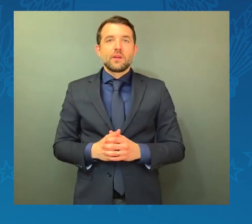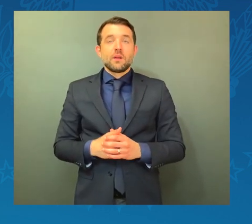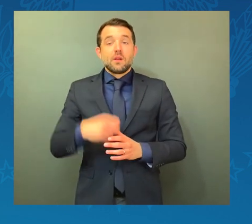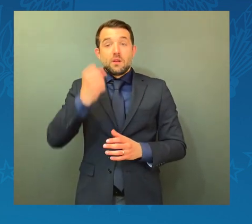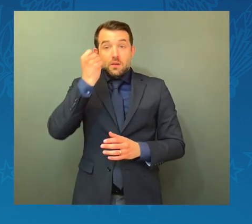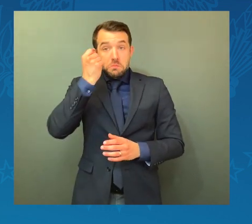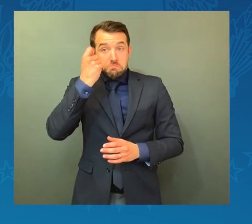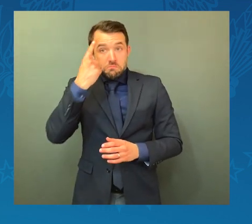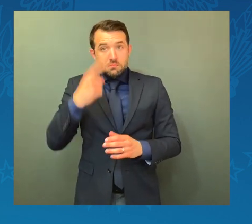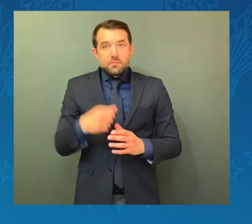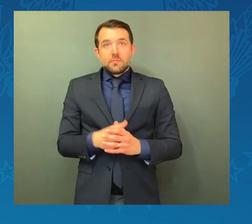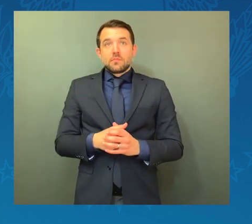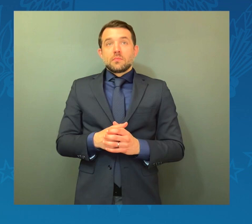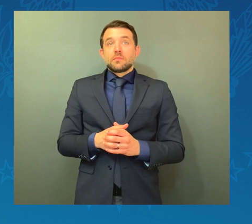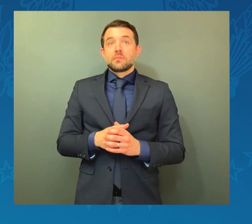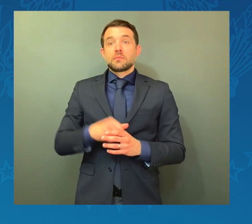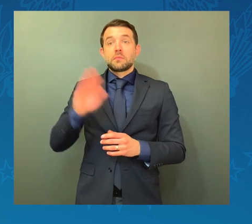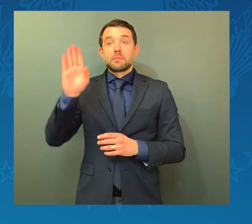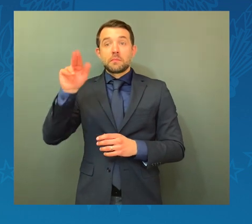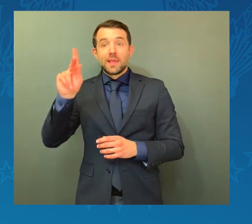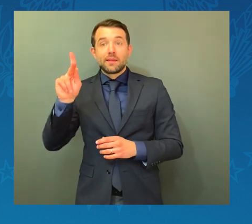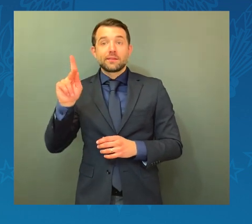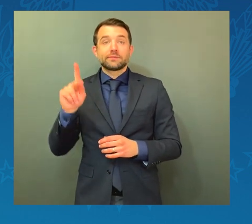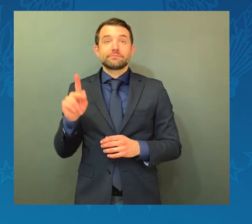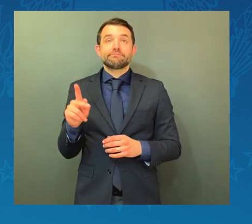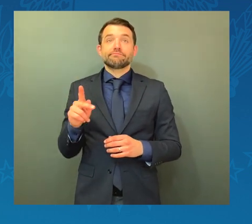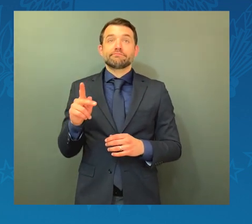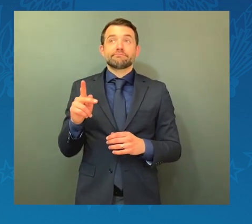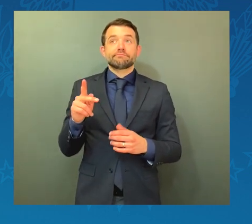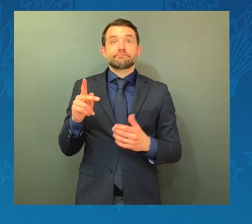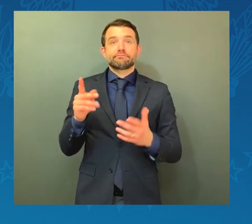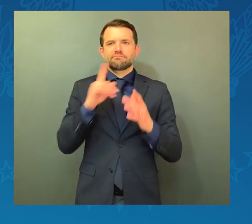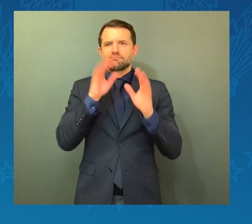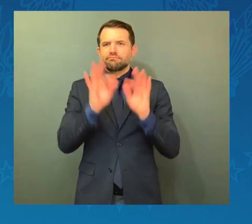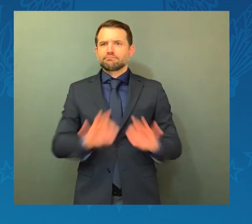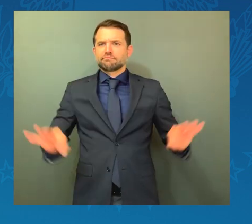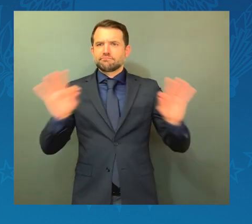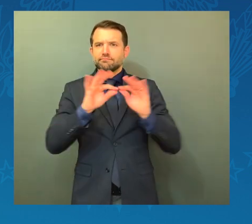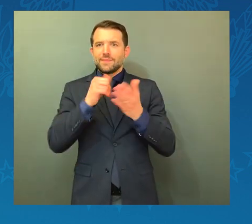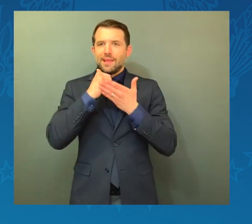in the growth of our economy, traditional banks have not always seen the vision